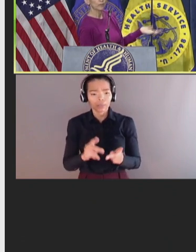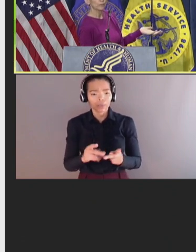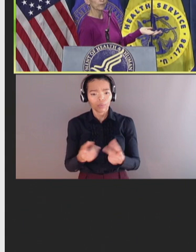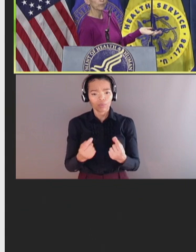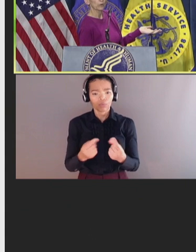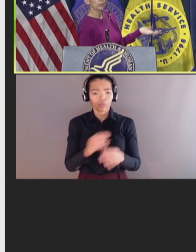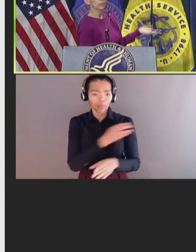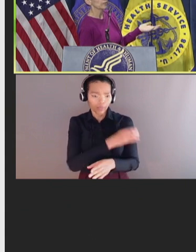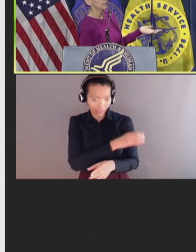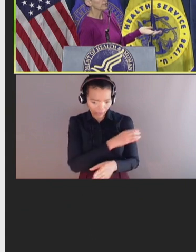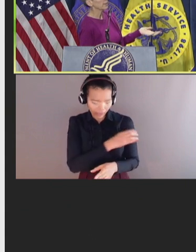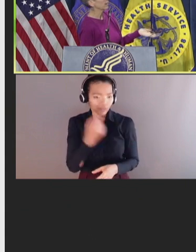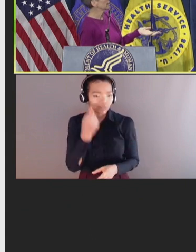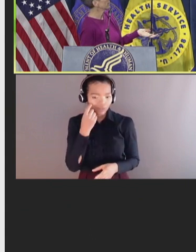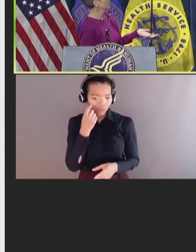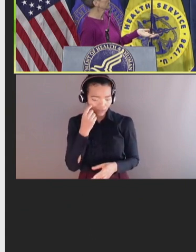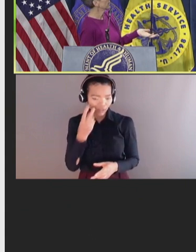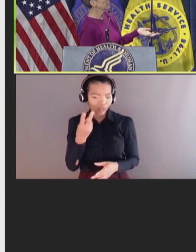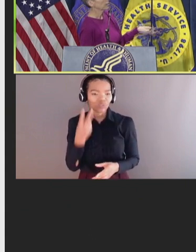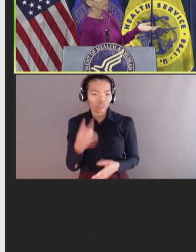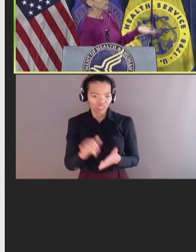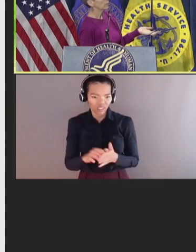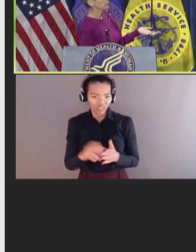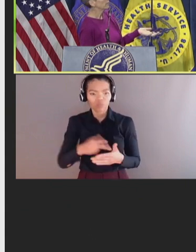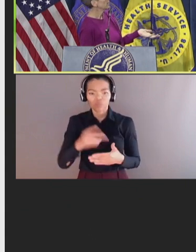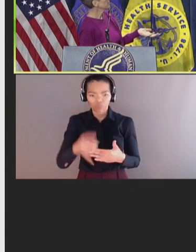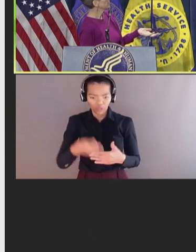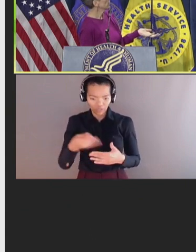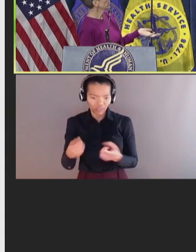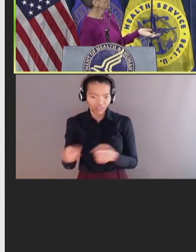of these projects that did exactly that -- the number of events that were held,